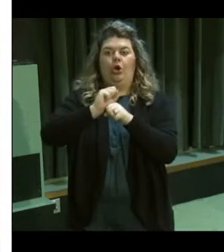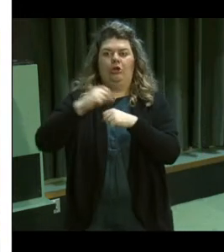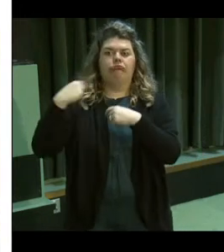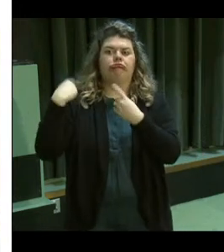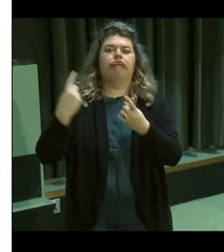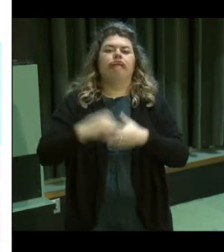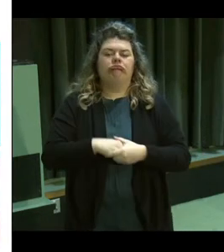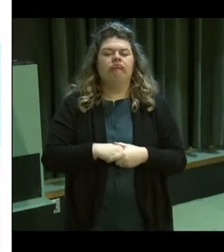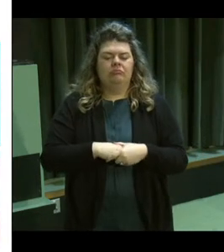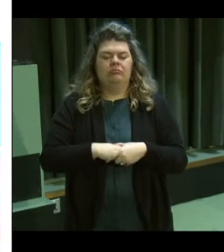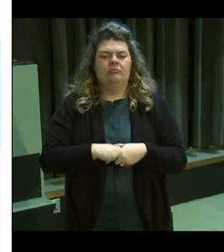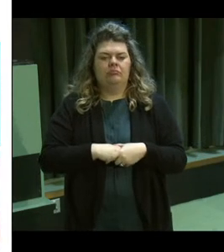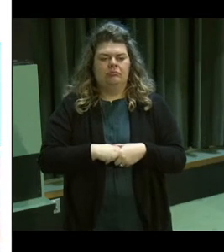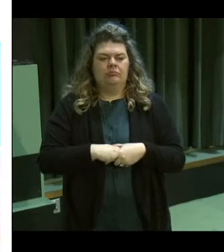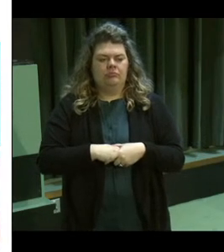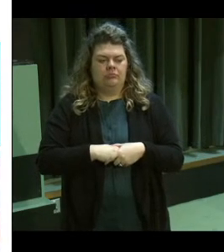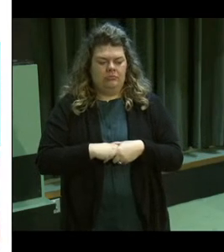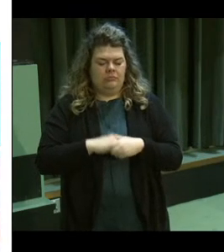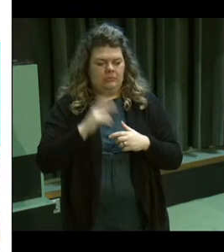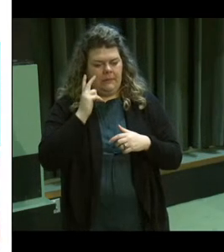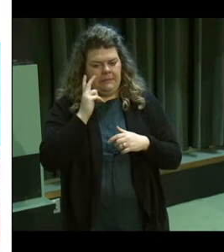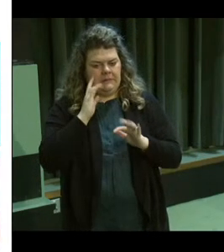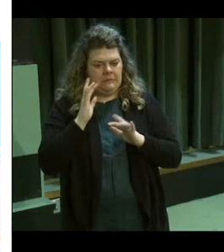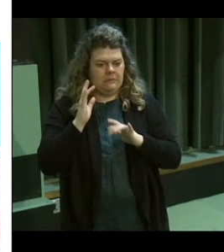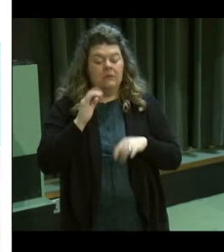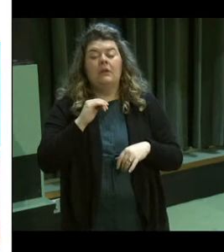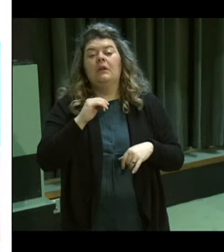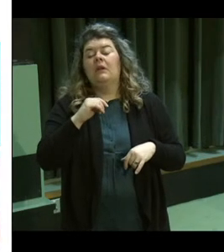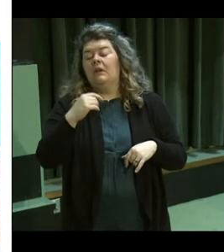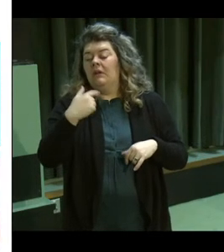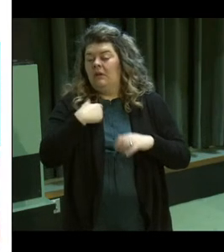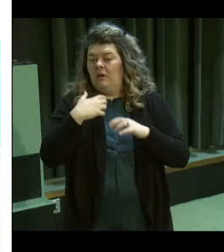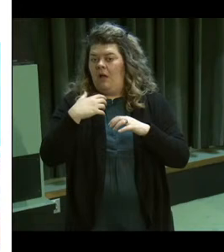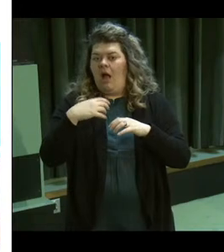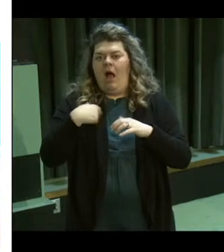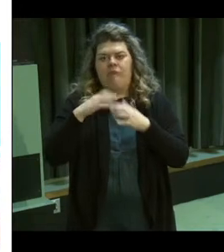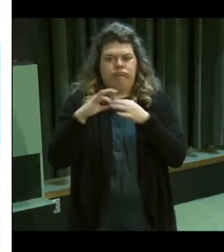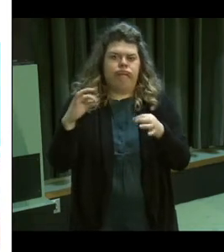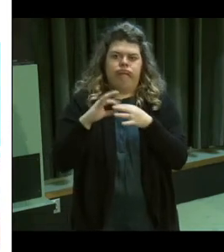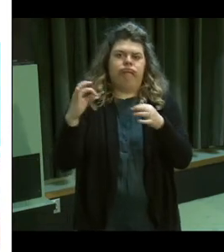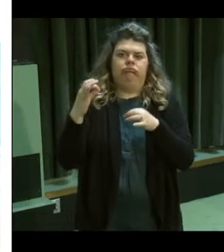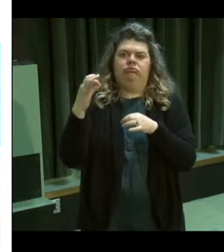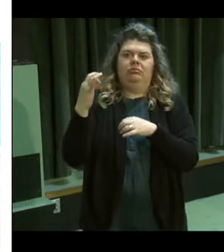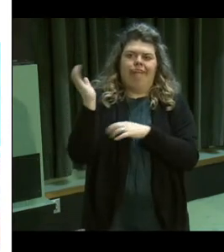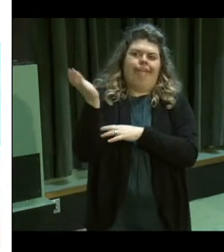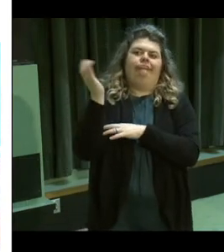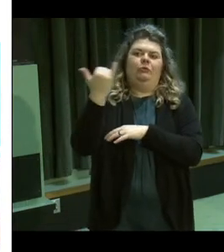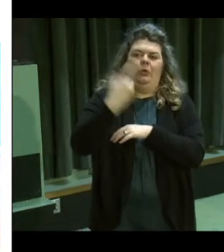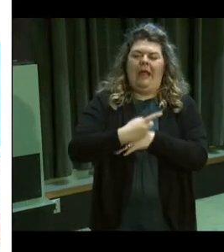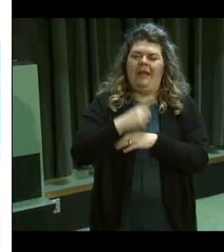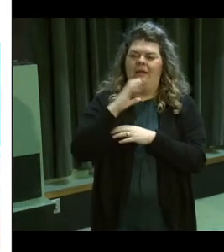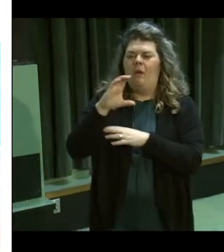just some of the political work that I've done. Let's see. And